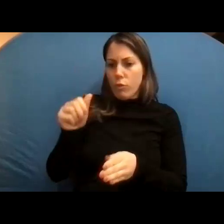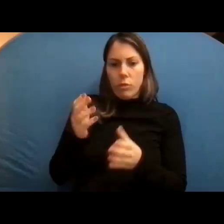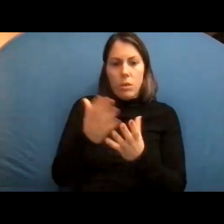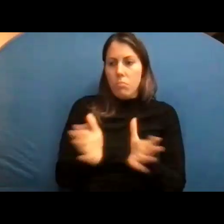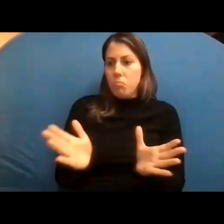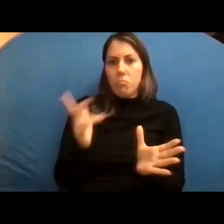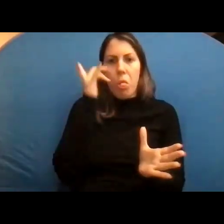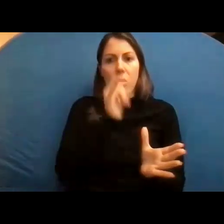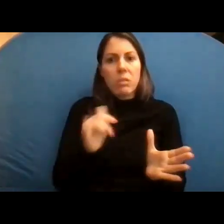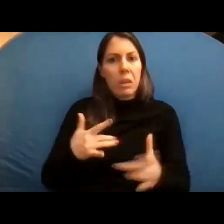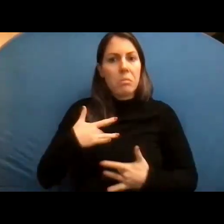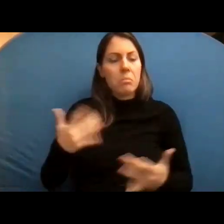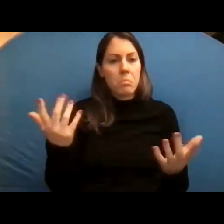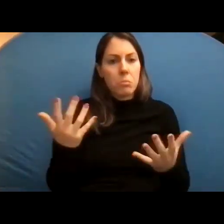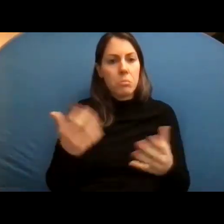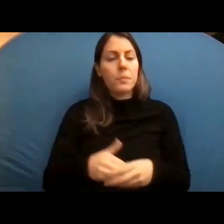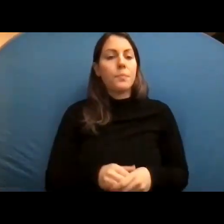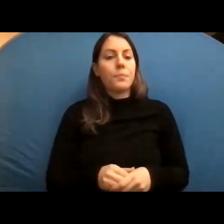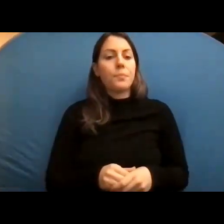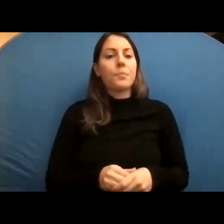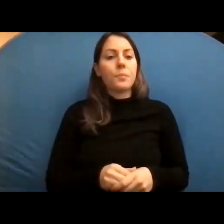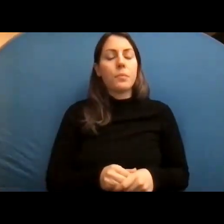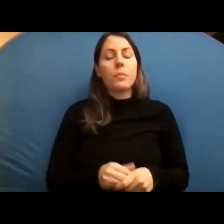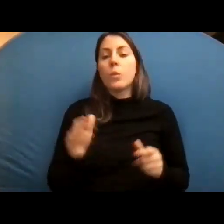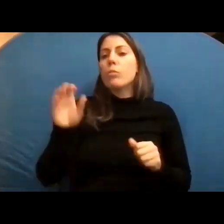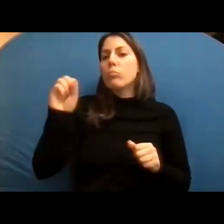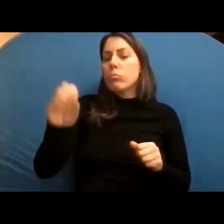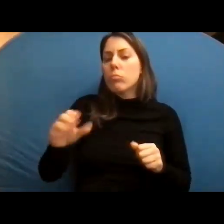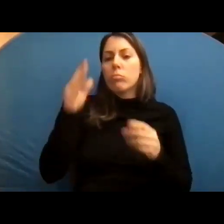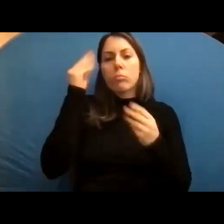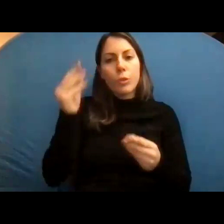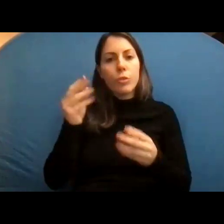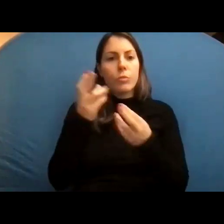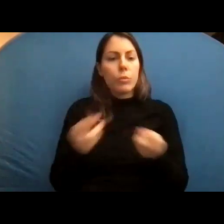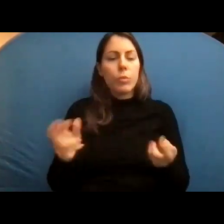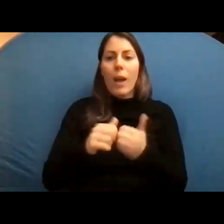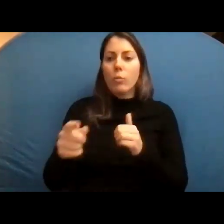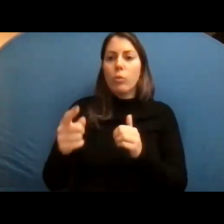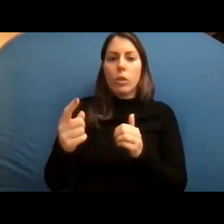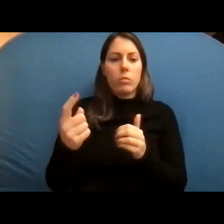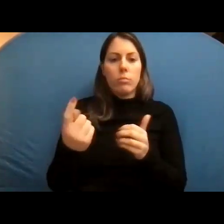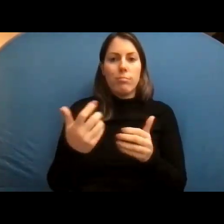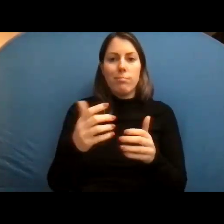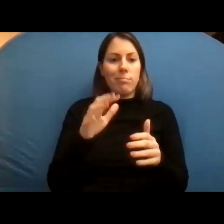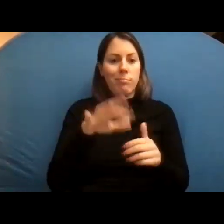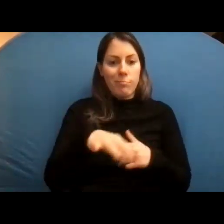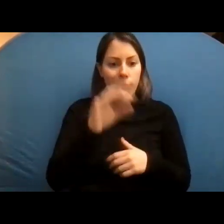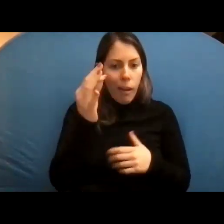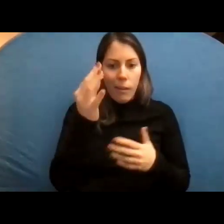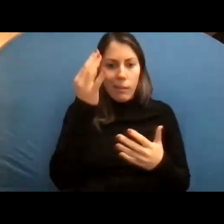interpreter" might bring to an interaction. What is a So this evening, I am going to hopefully be able to answer some questions for you that you might have about what a "qualified interpreter" might bring to an interaction. What is a "qualified interpreter," and what the interpreting profession in Virginia generally look